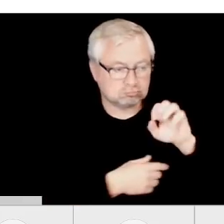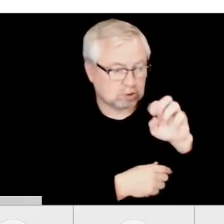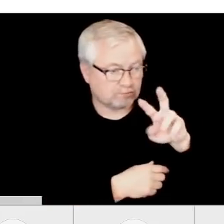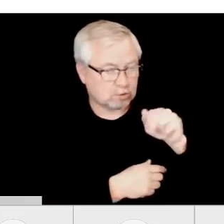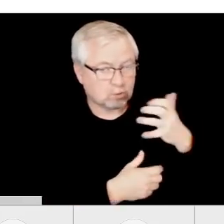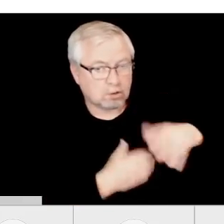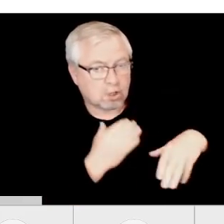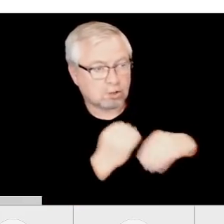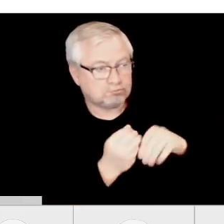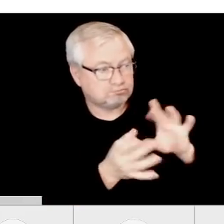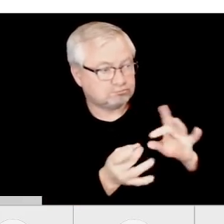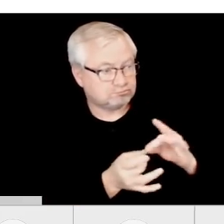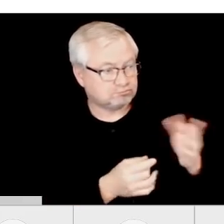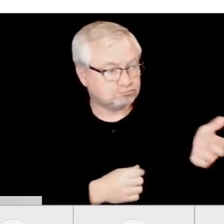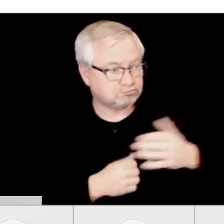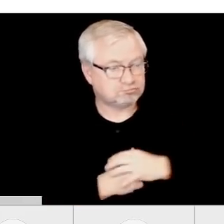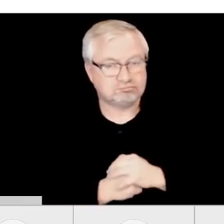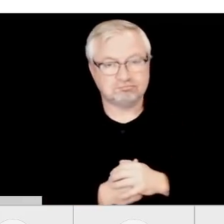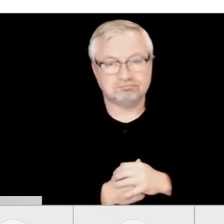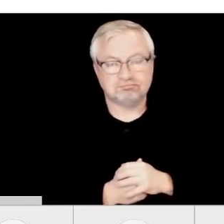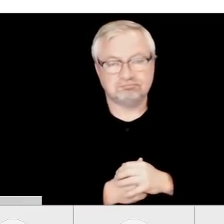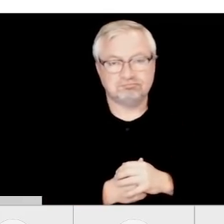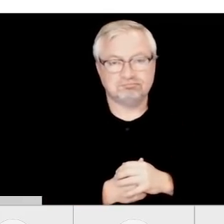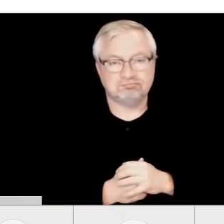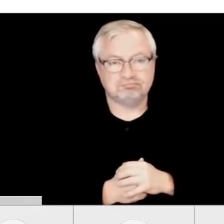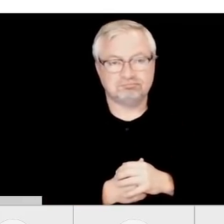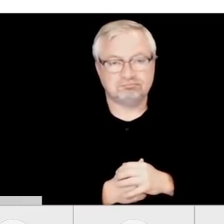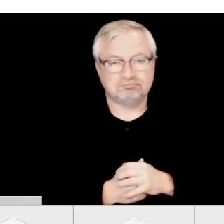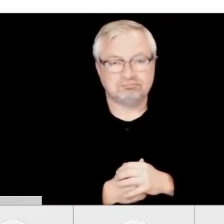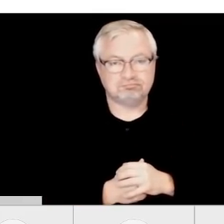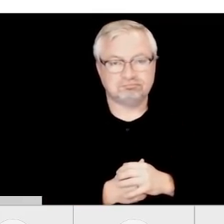Dr. Enns: Yeah, I think that's right.